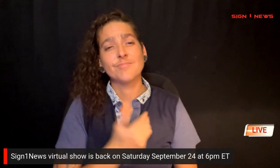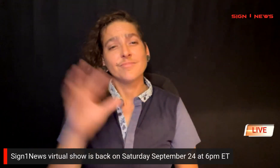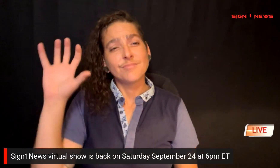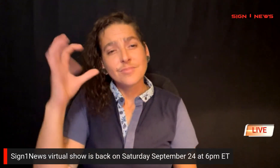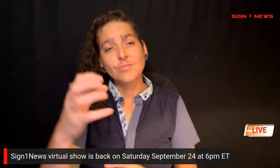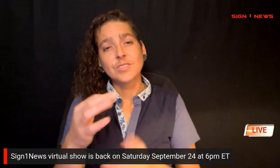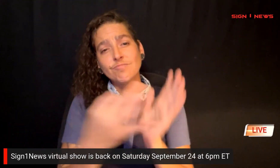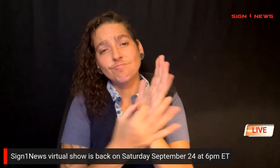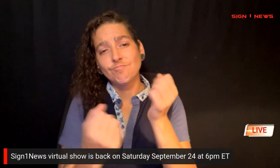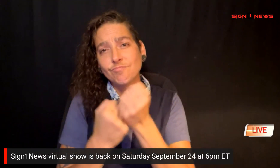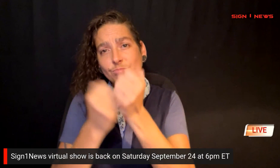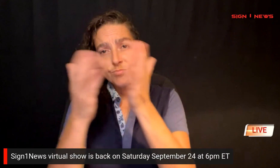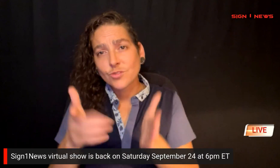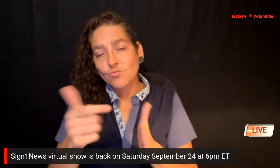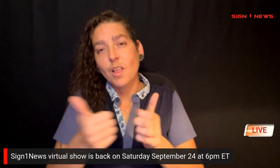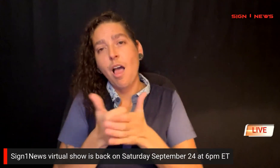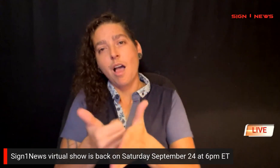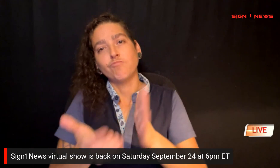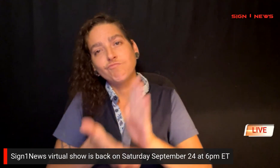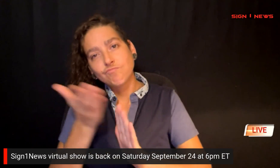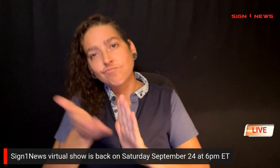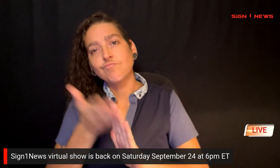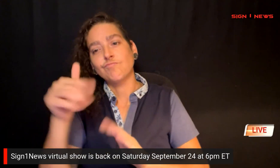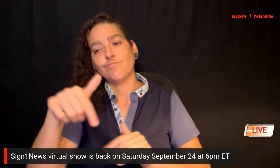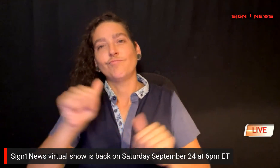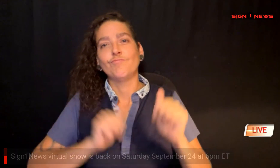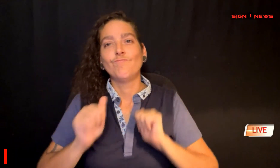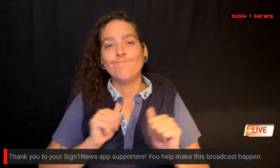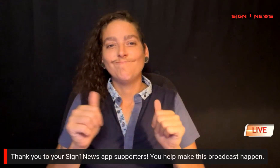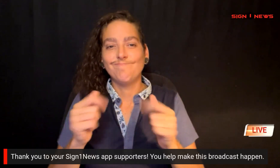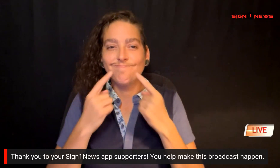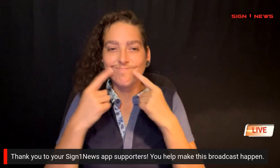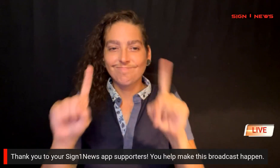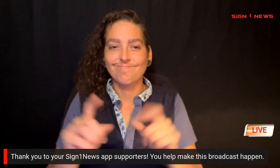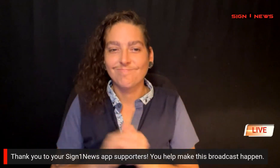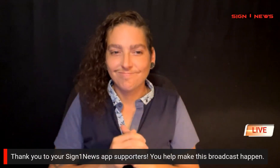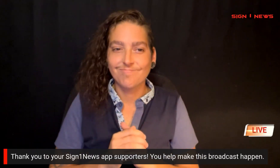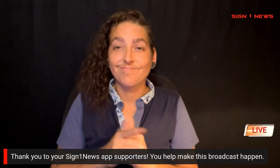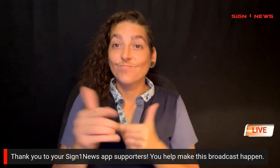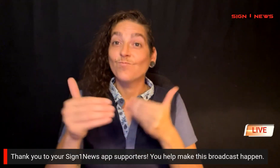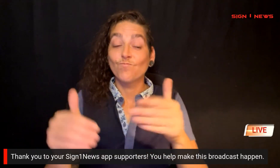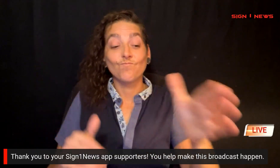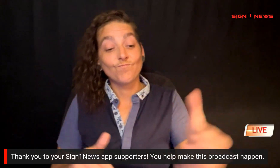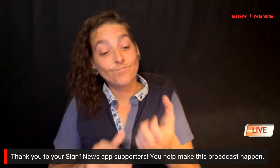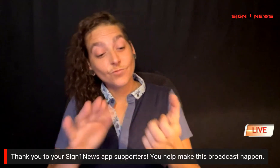Sign1News app supporters you help make this broadcast happen you can download the Sign1News